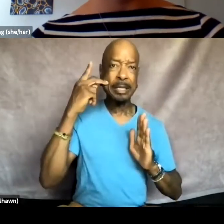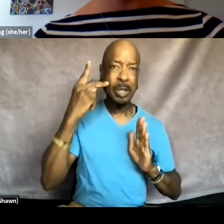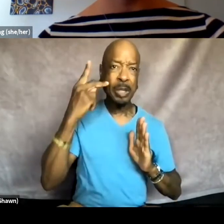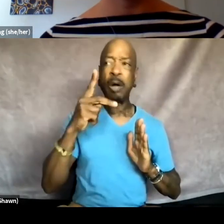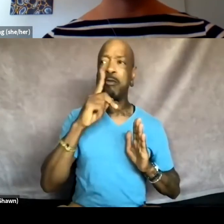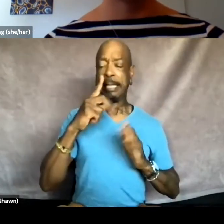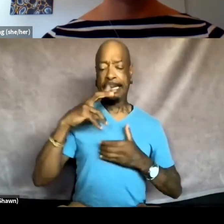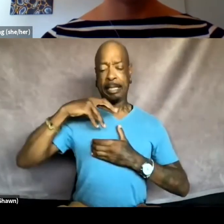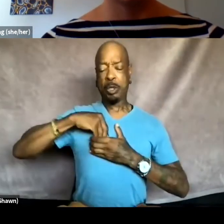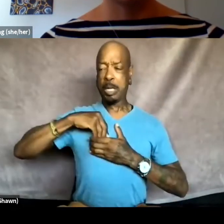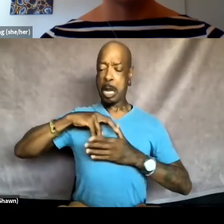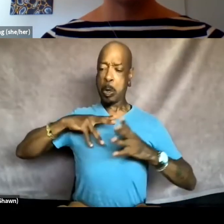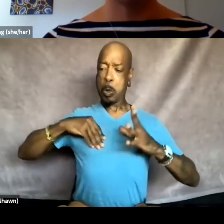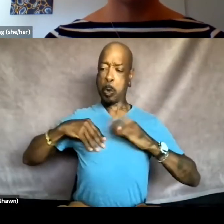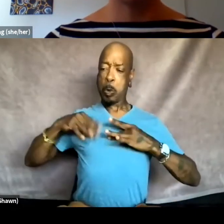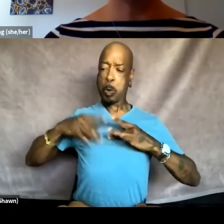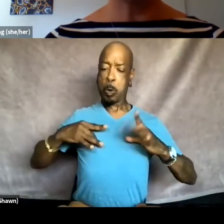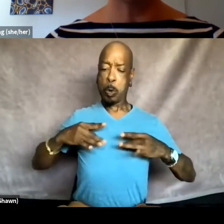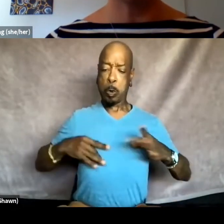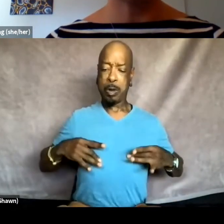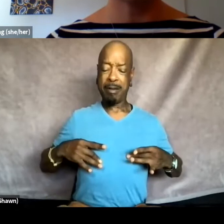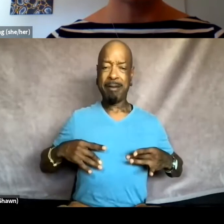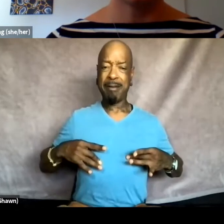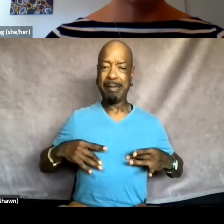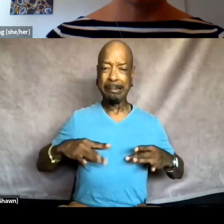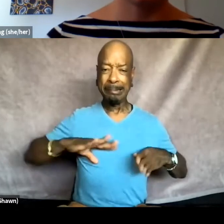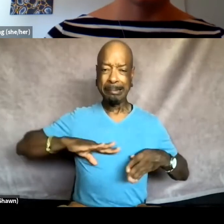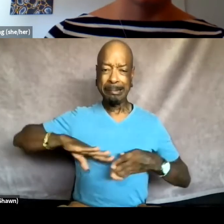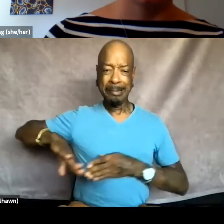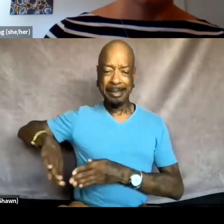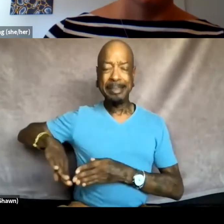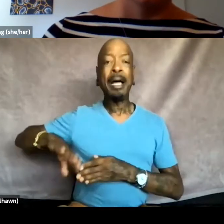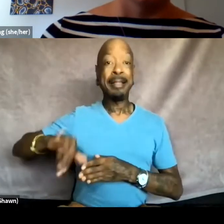the majority of my life like these things matter and so when you're a little kid at home.